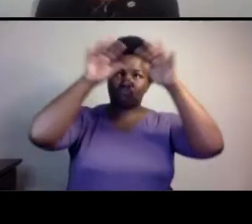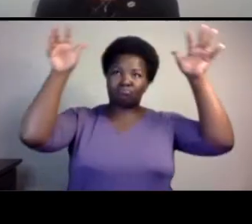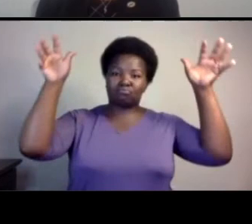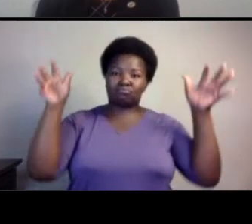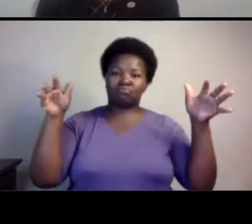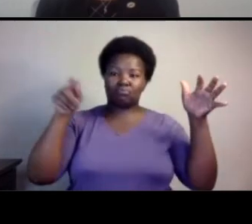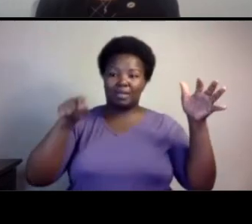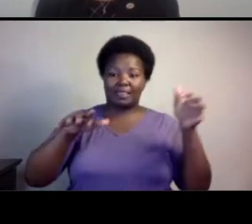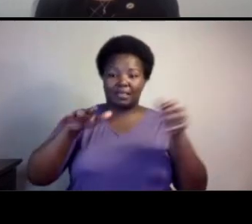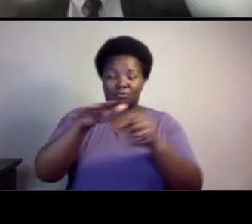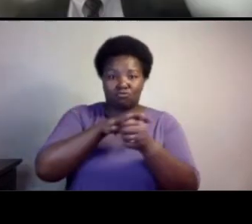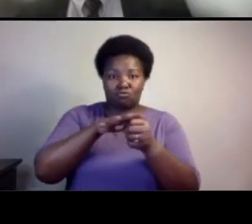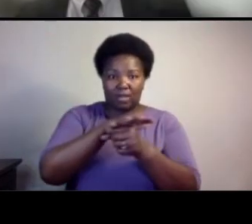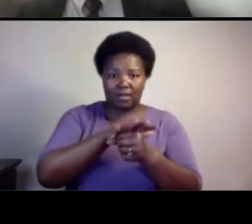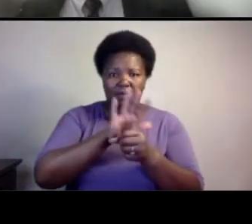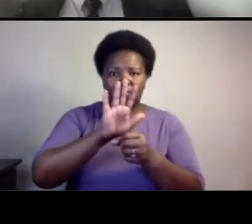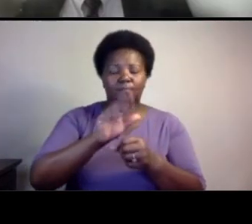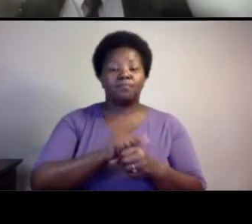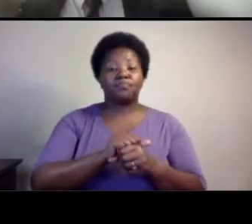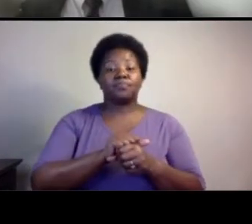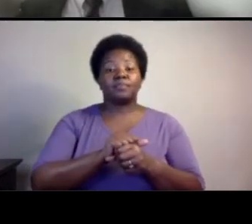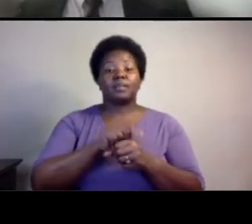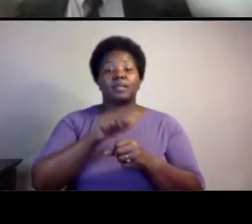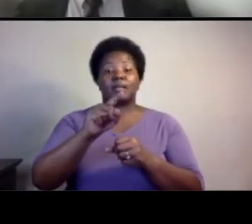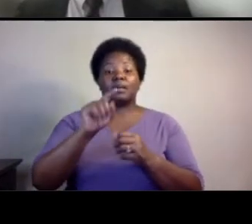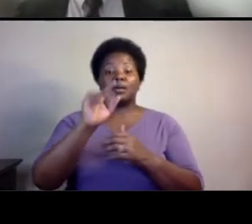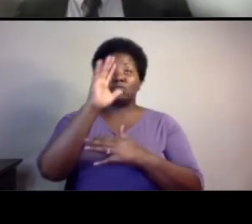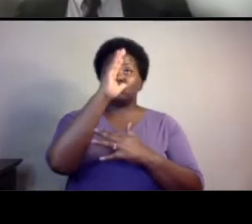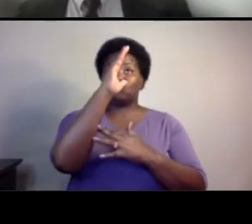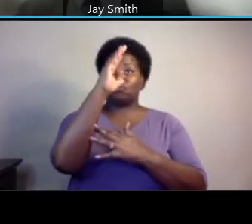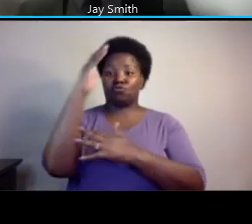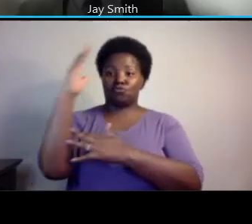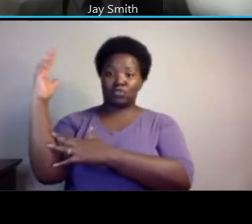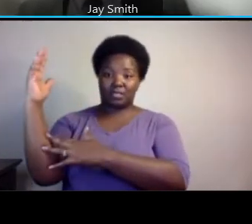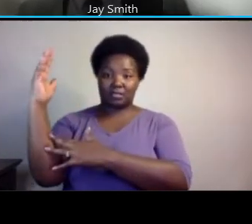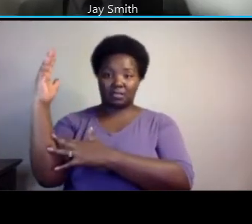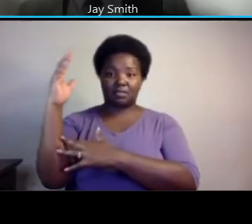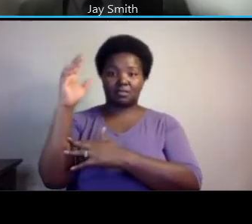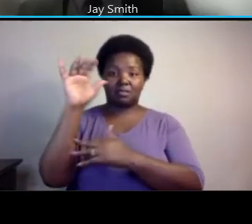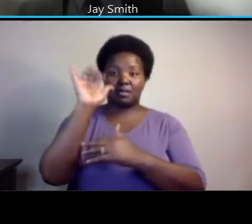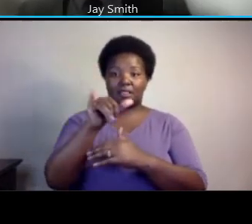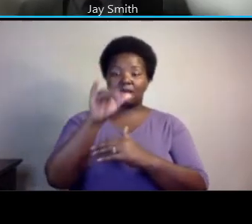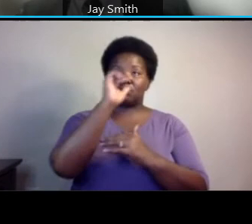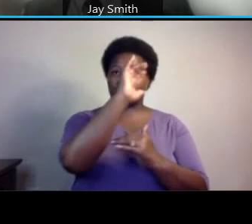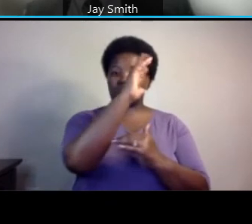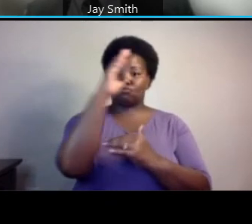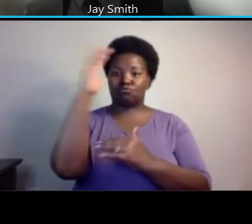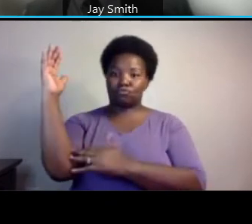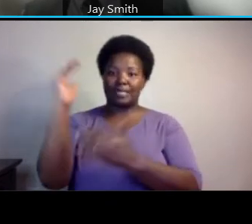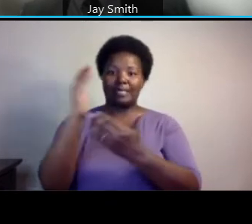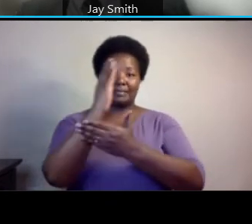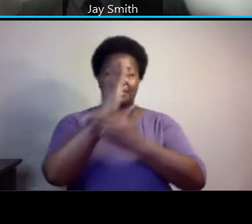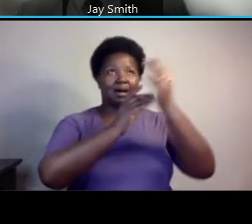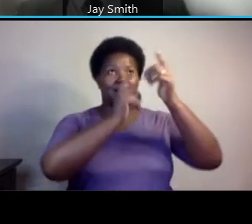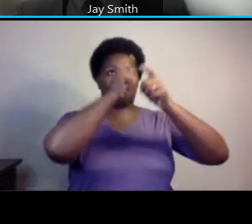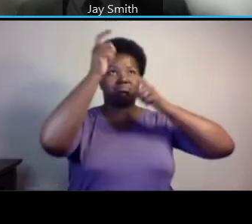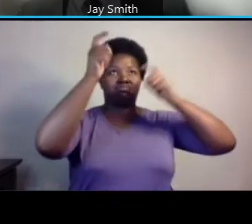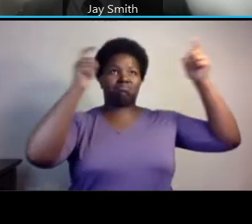uh the trees that are proposed uh are yes they're they're some are large specimen trees that provide